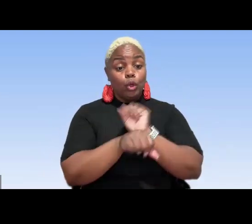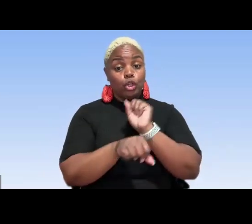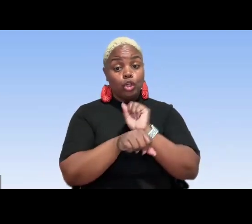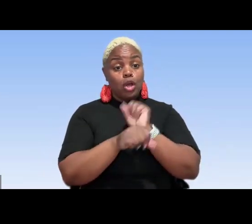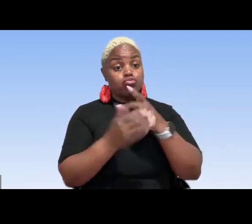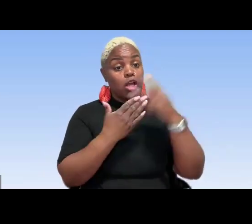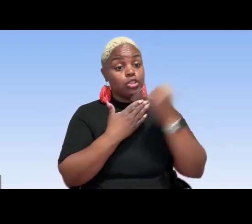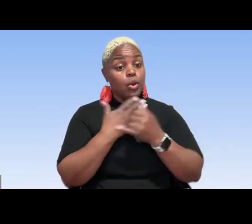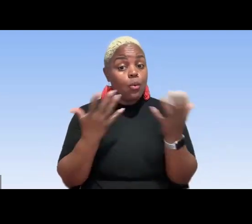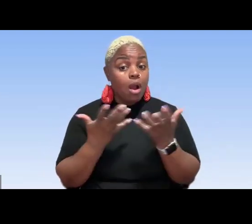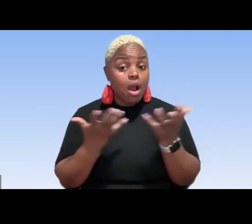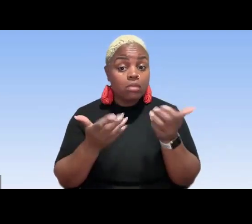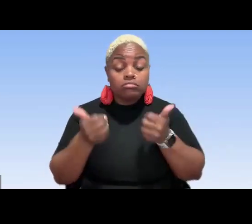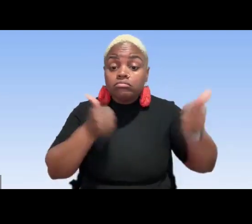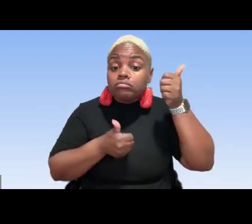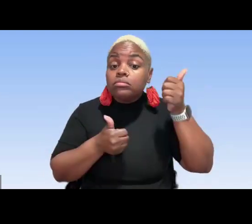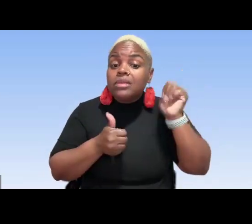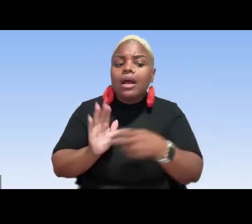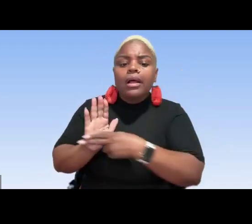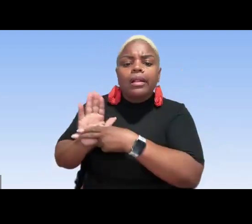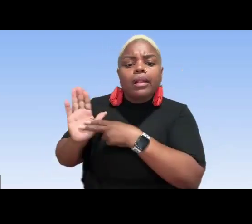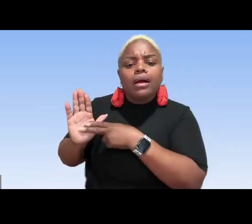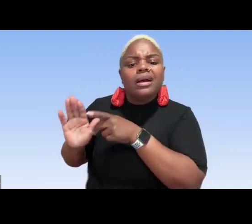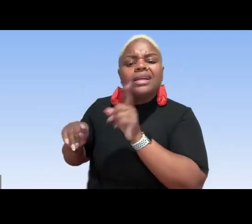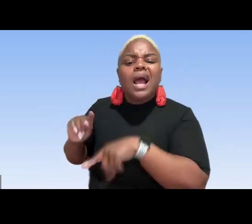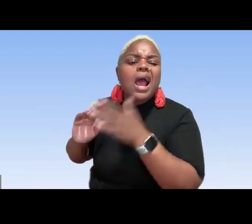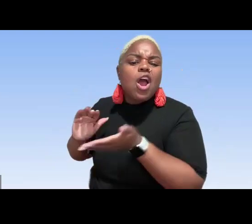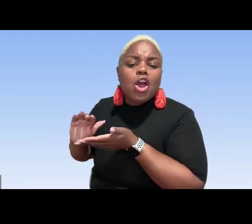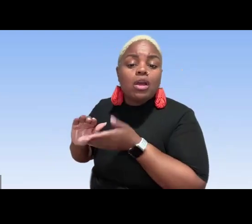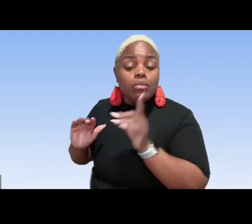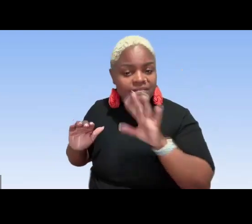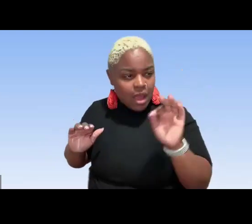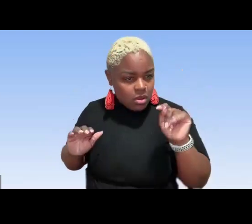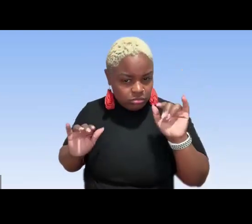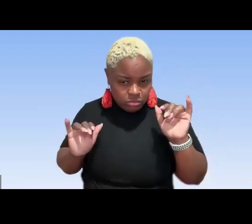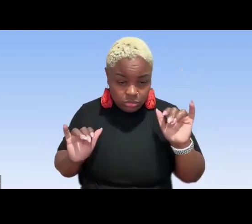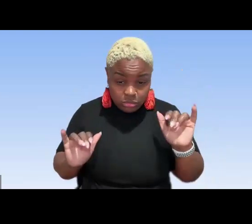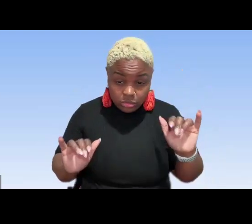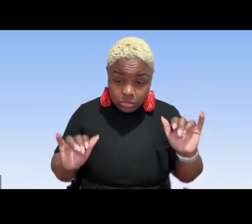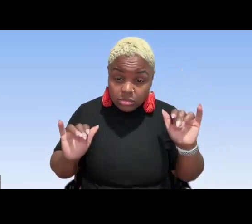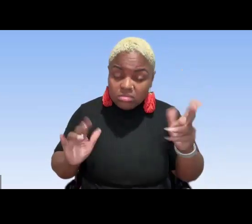as unemployable, they launched a sit-in at a relief office that lasted around 90 days.